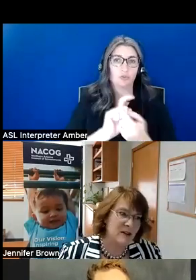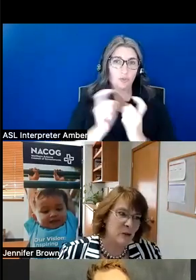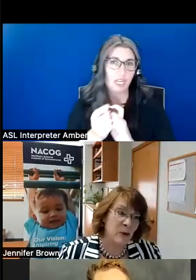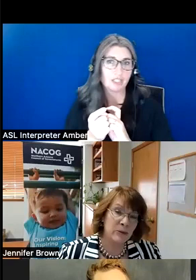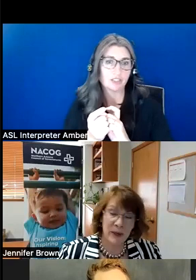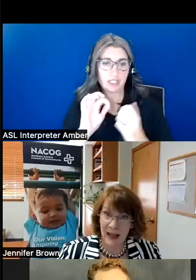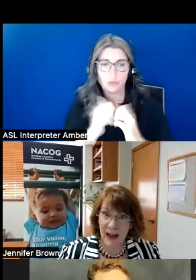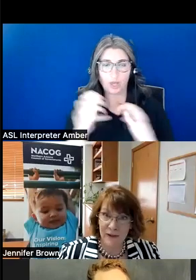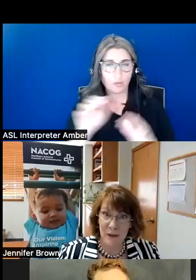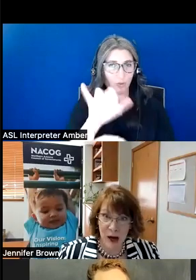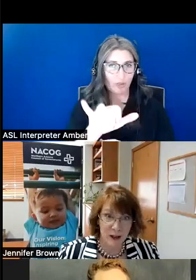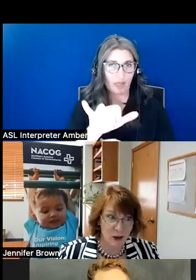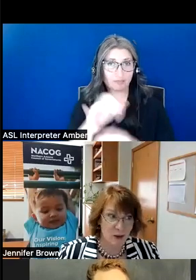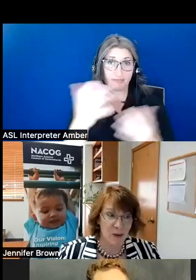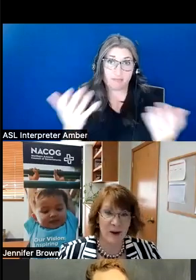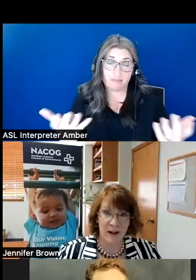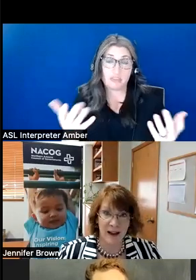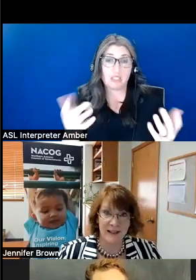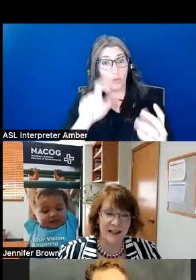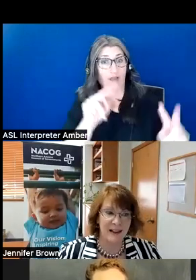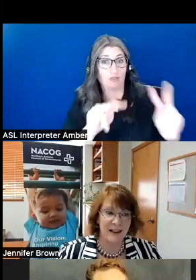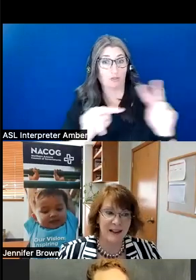Well, we have to monitor what we're collecting.